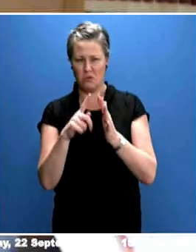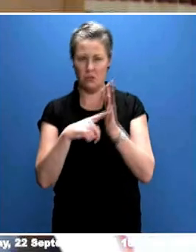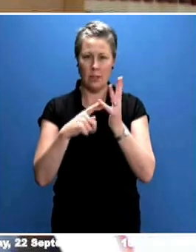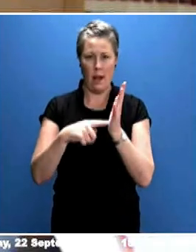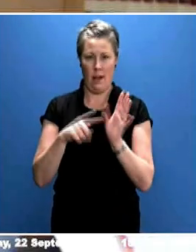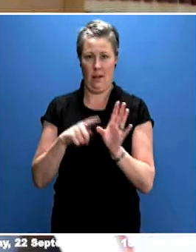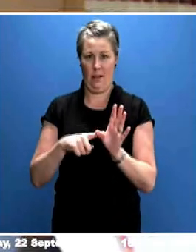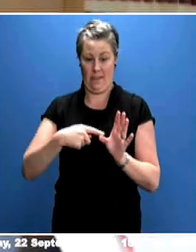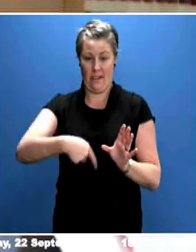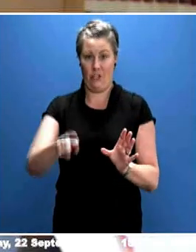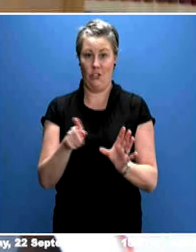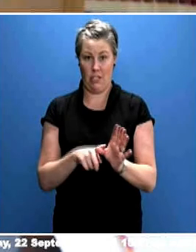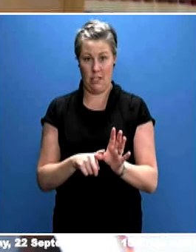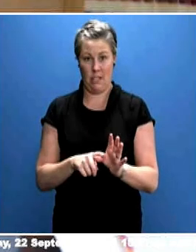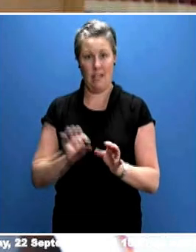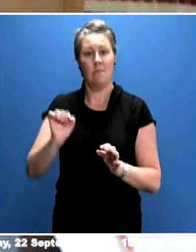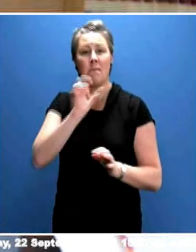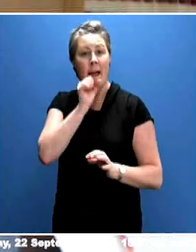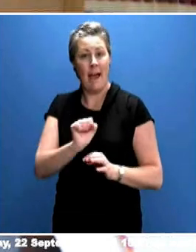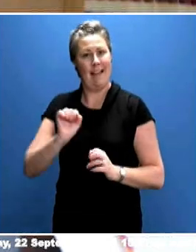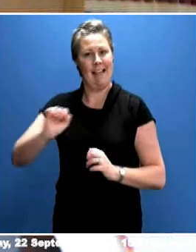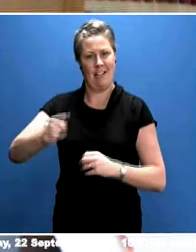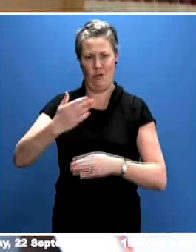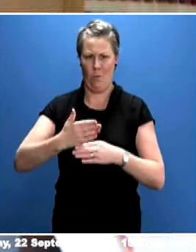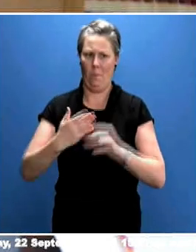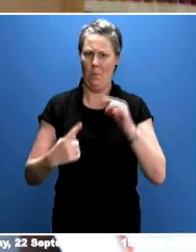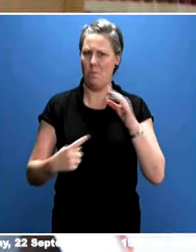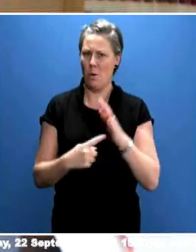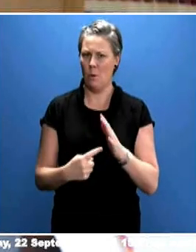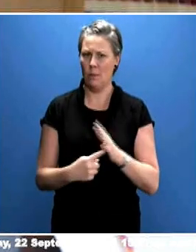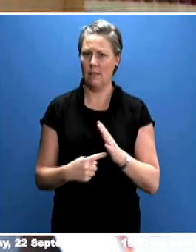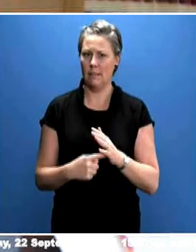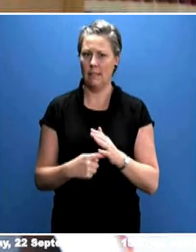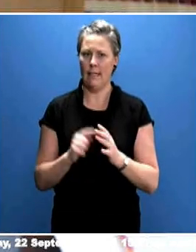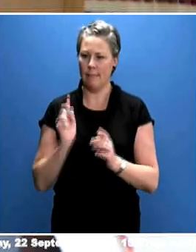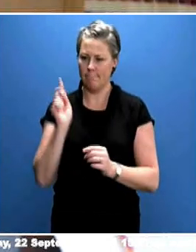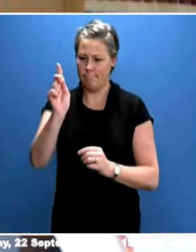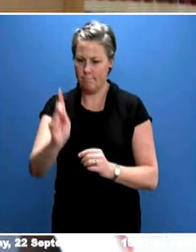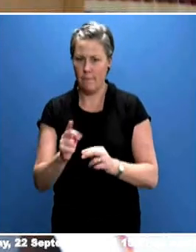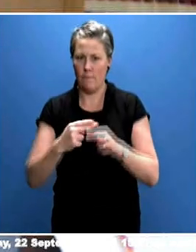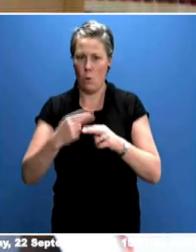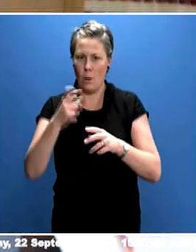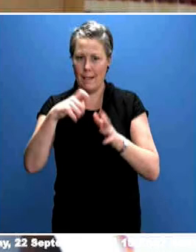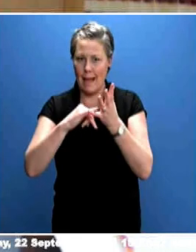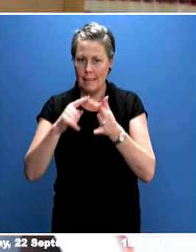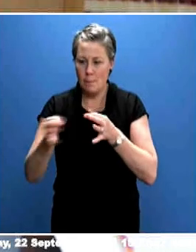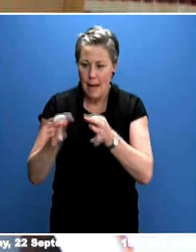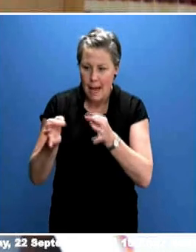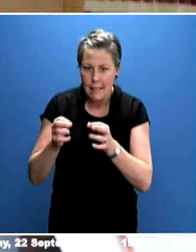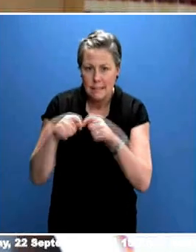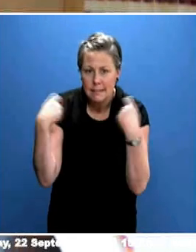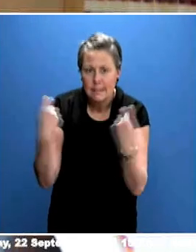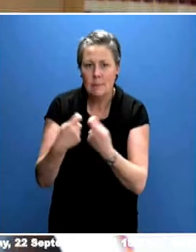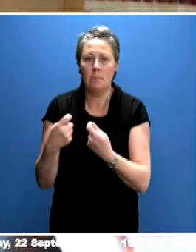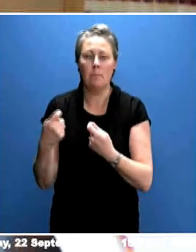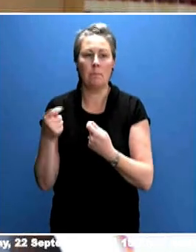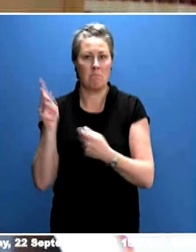His role is really important on all our case planning team, and our engagement